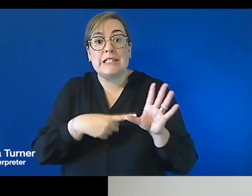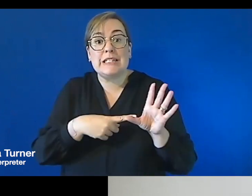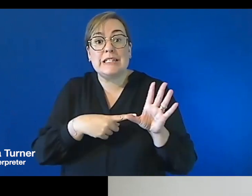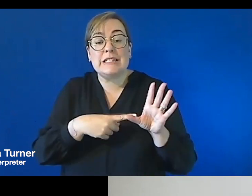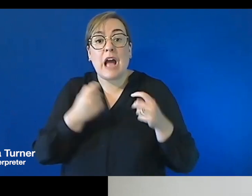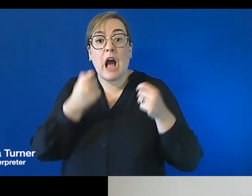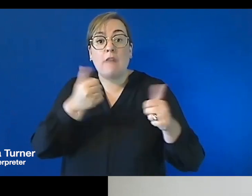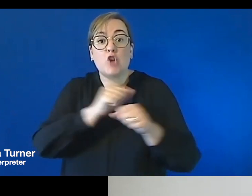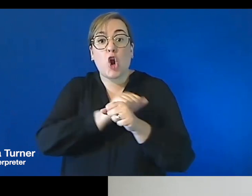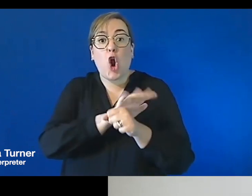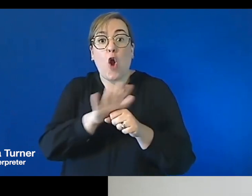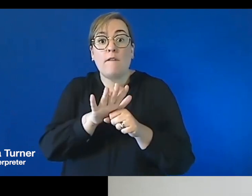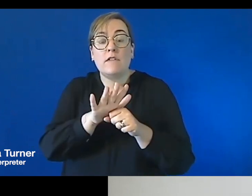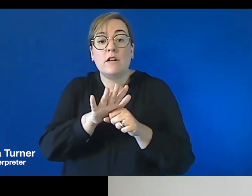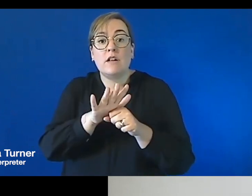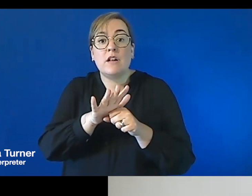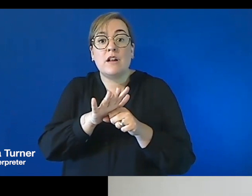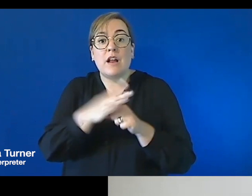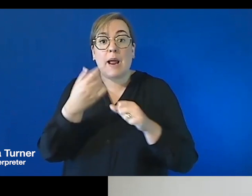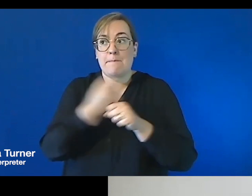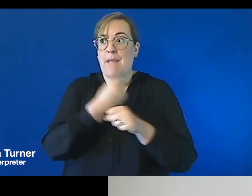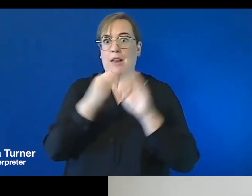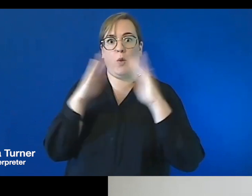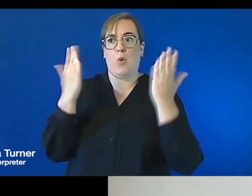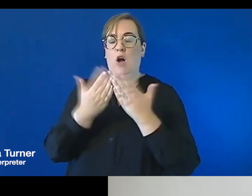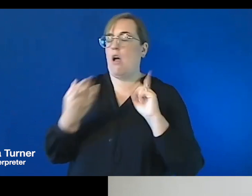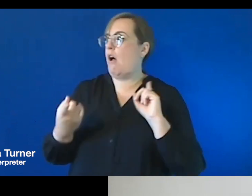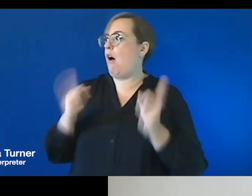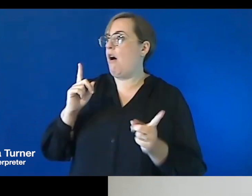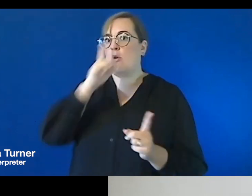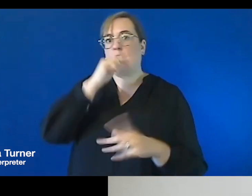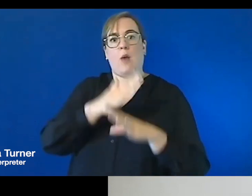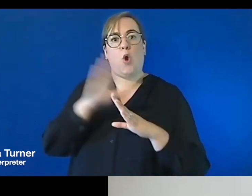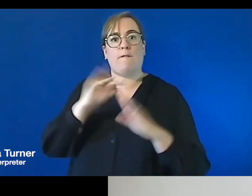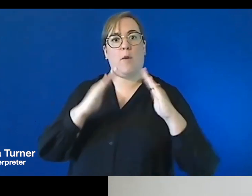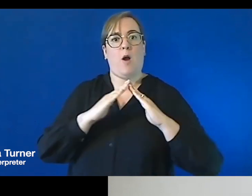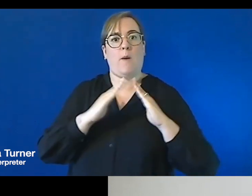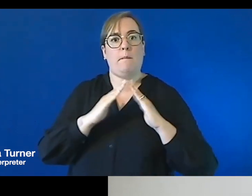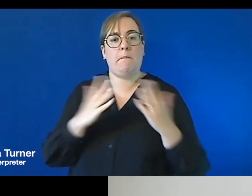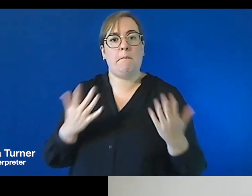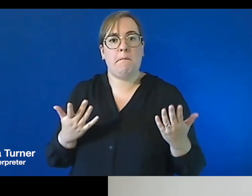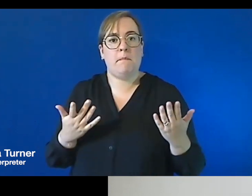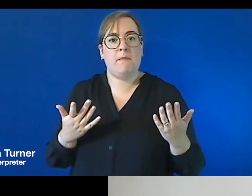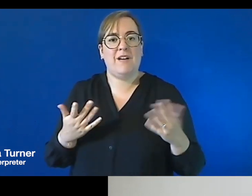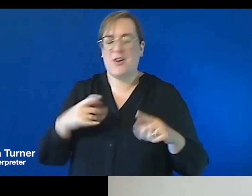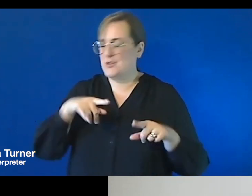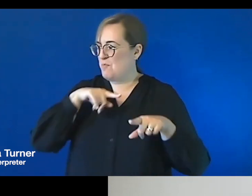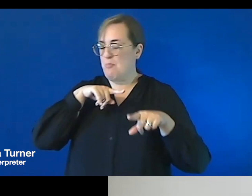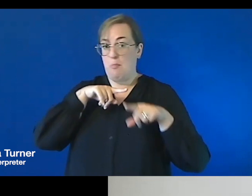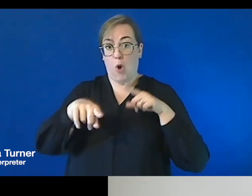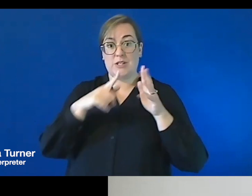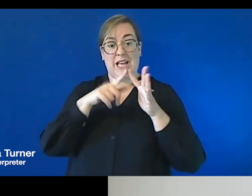just to conquer the whole world, before that most ecosystem were not friendly for remote work,